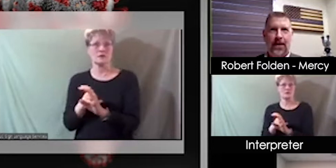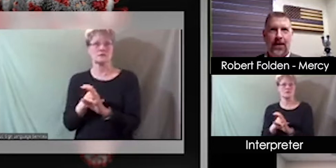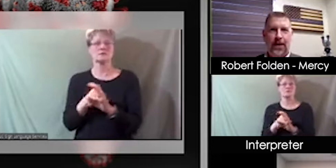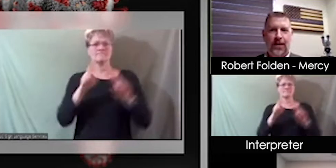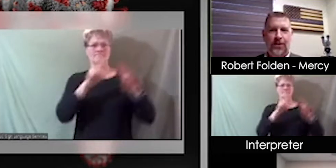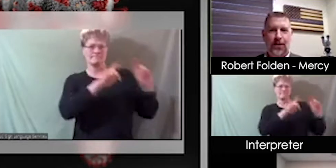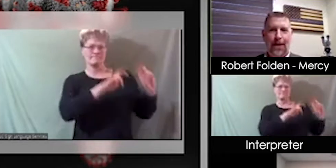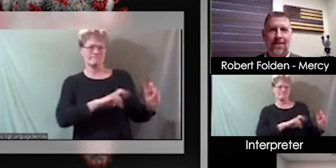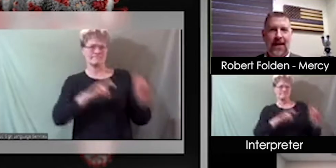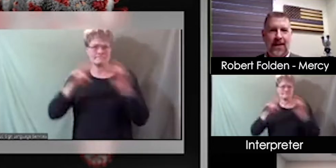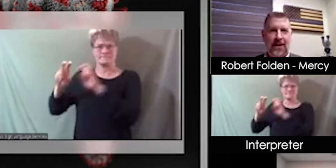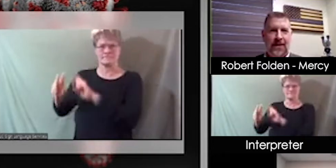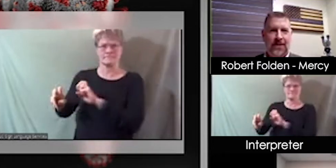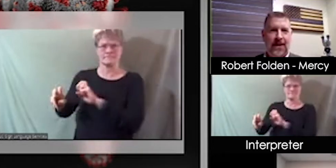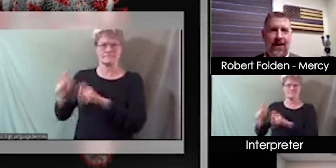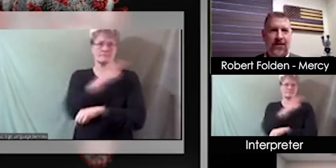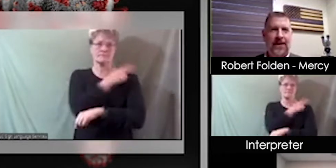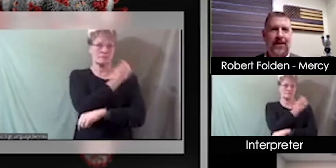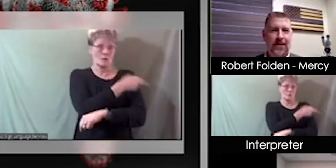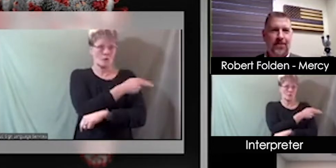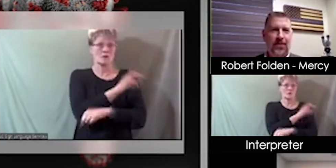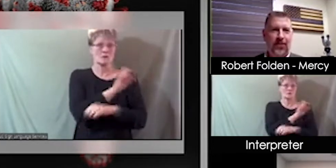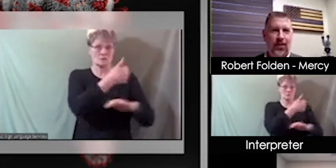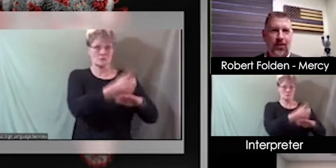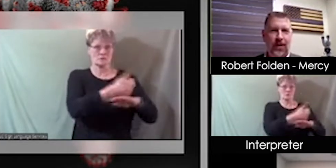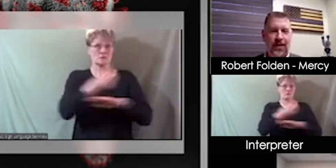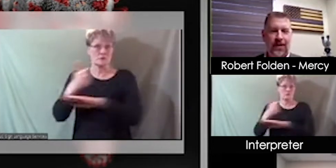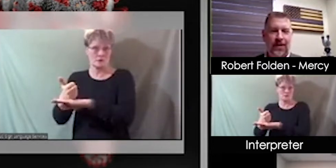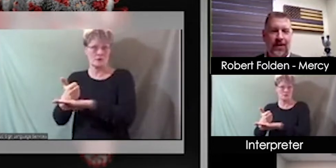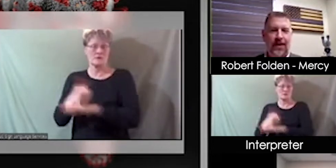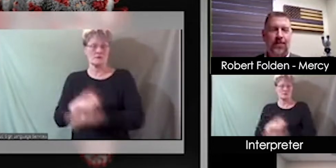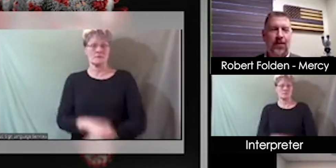I think there's many things that have to be done before we can